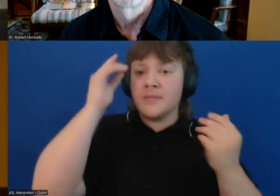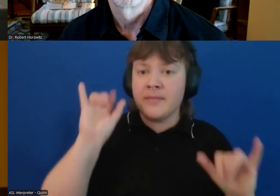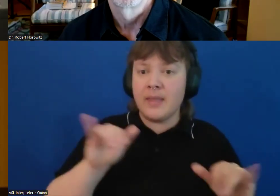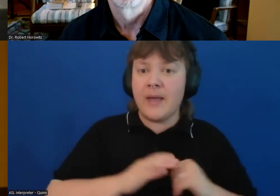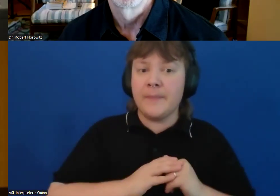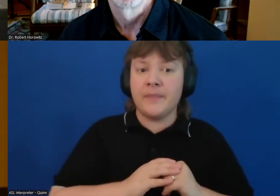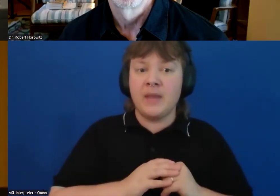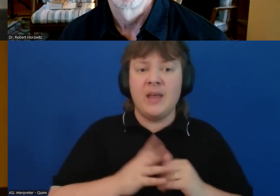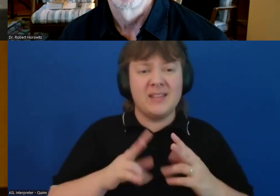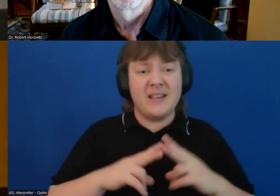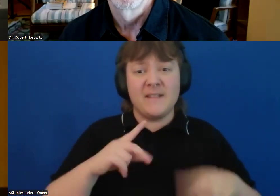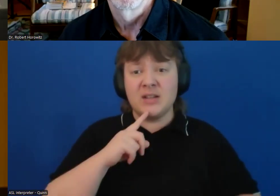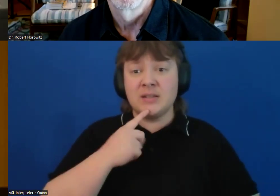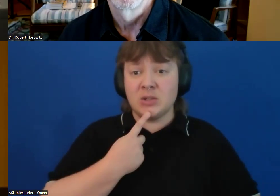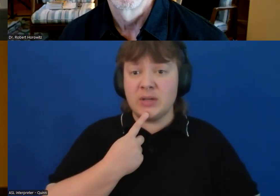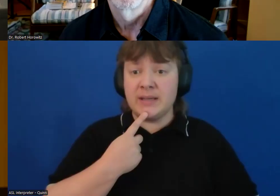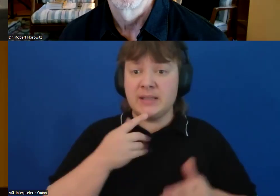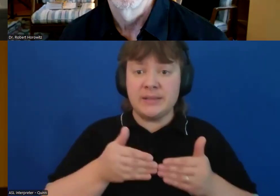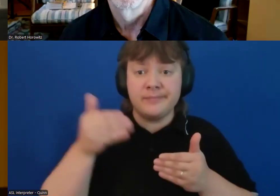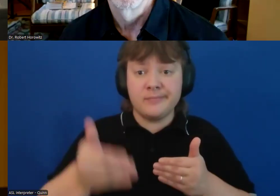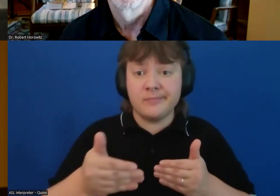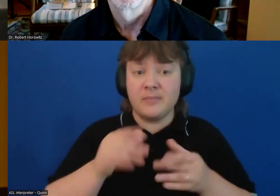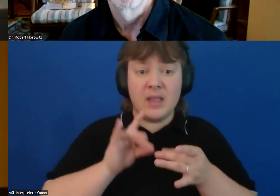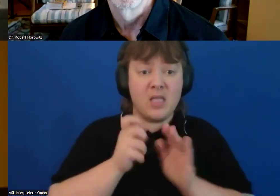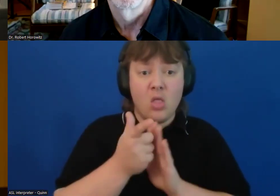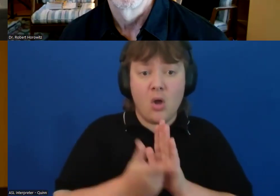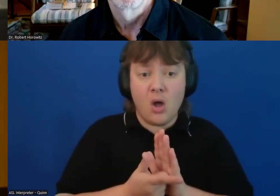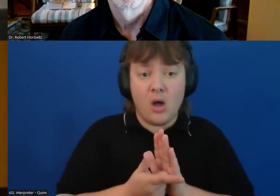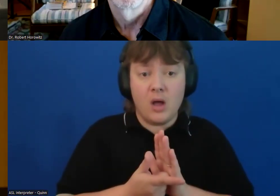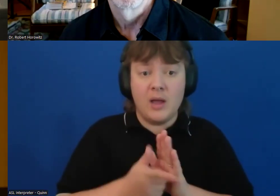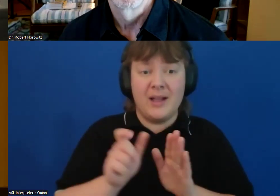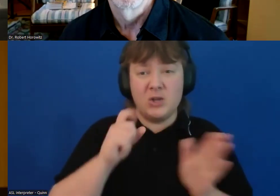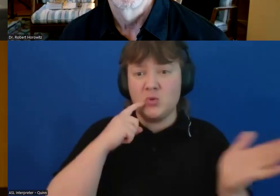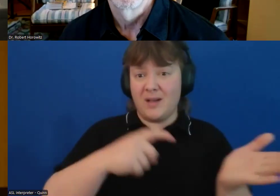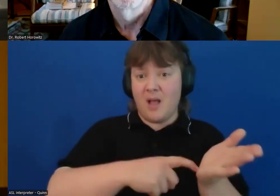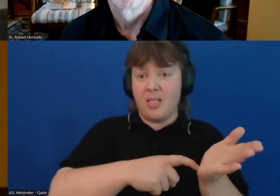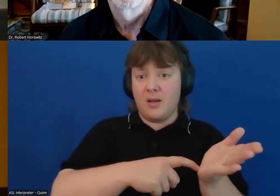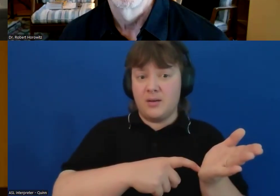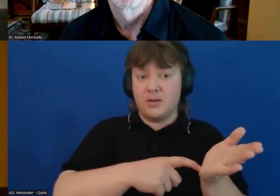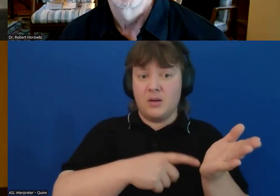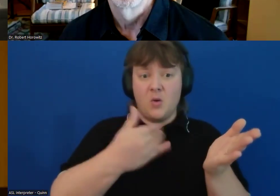very serious step um in the law and we need to uh acknowledge that and take it very seriously